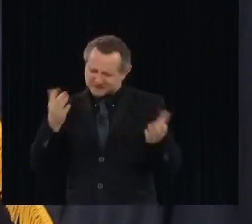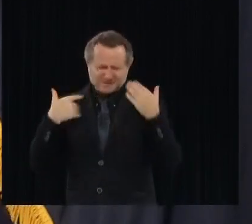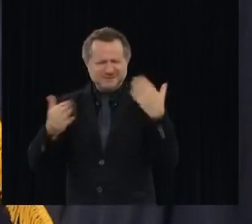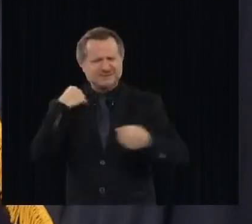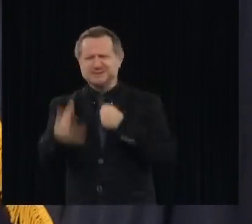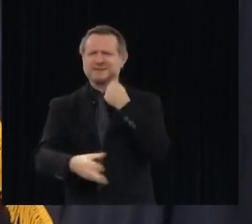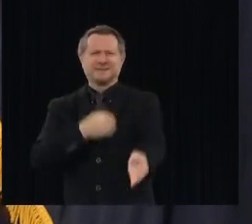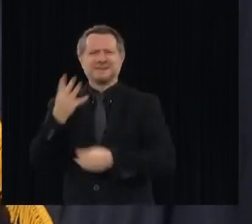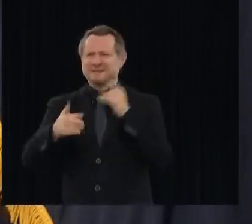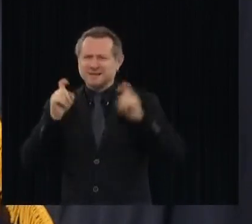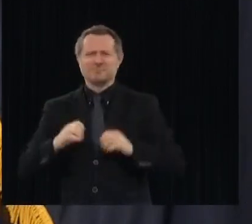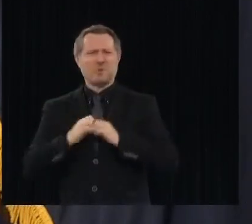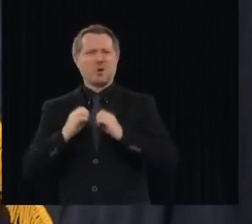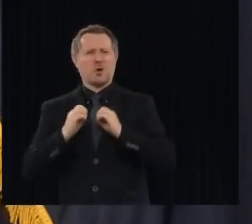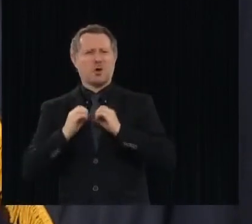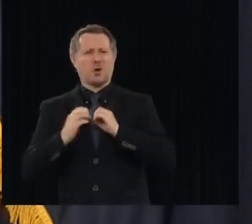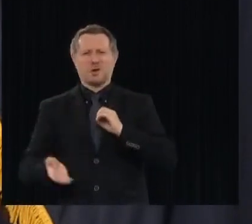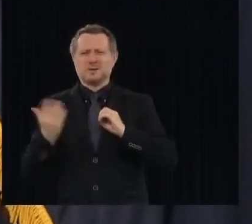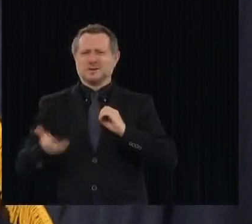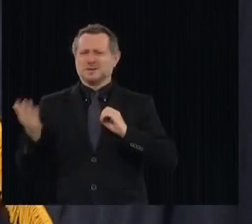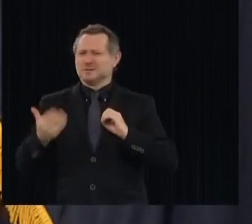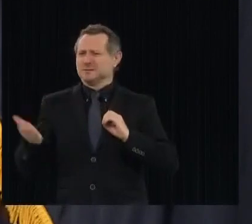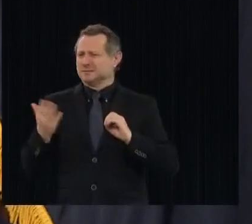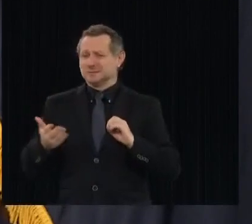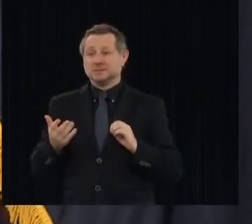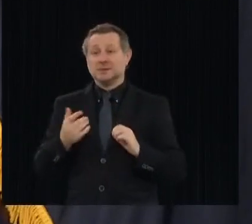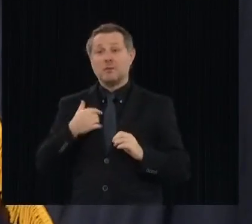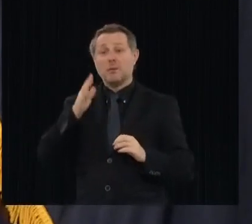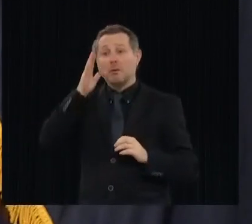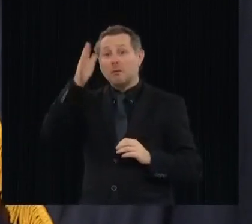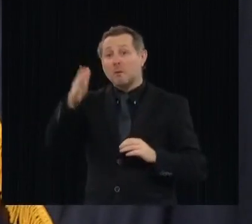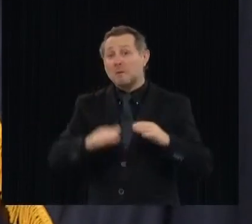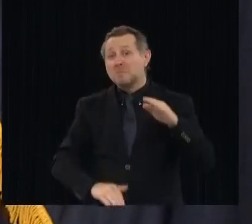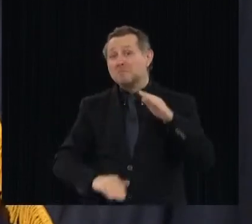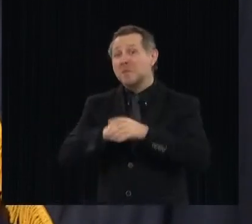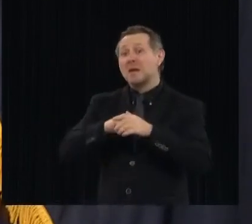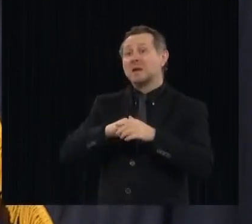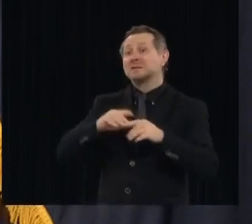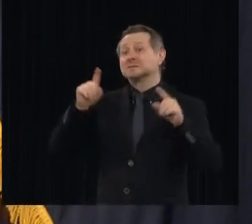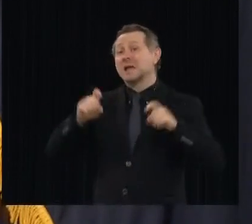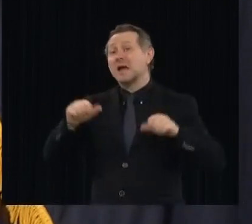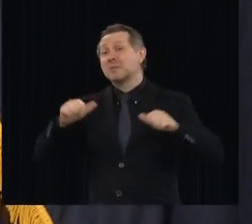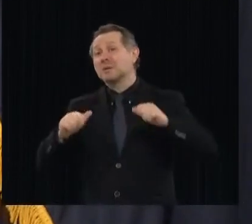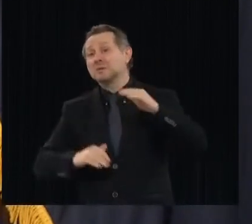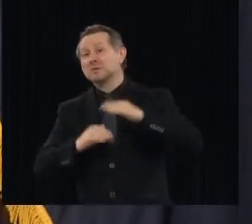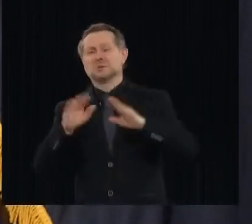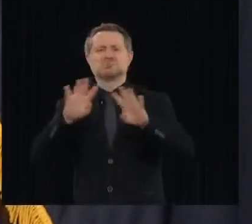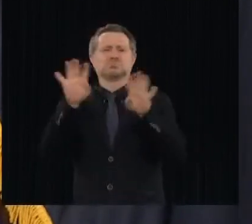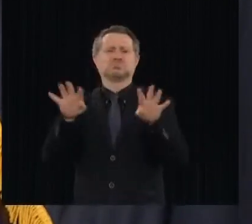WE WANT TO TEST AS MANY AS WE